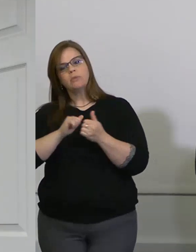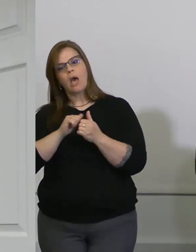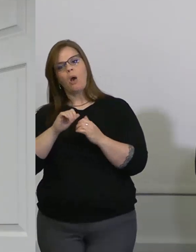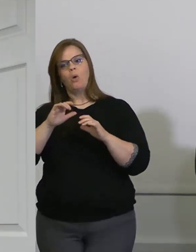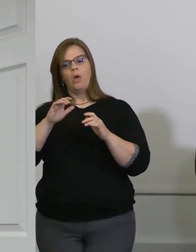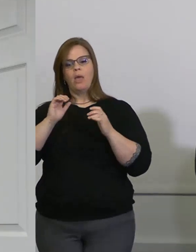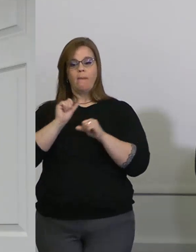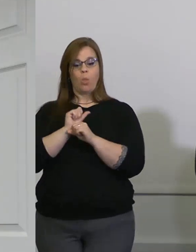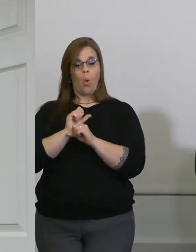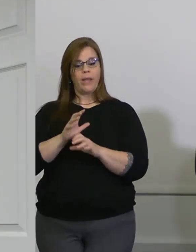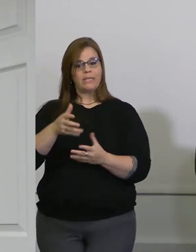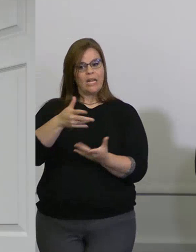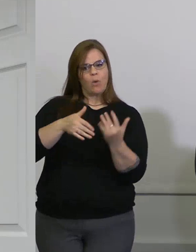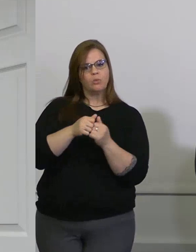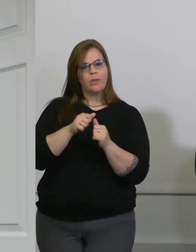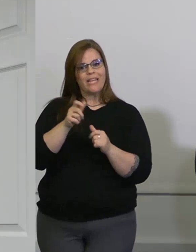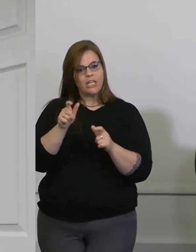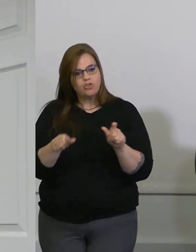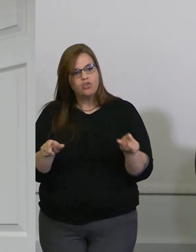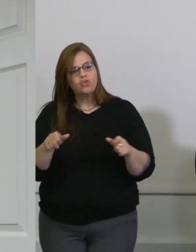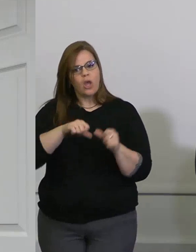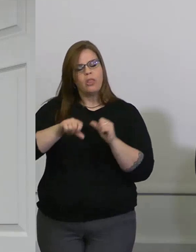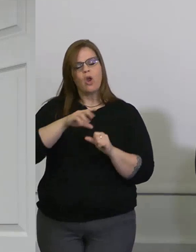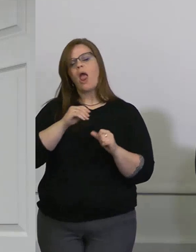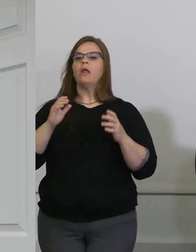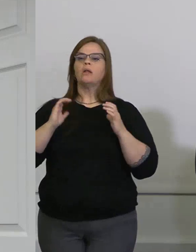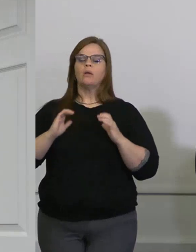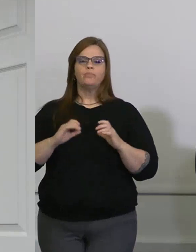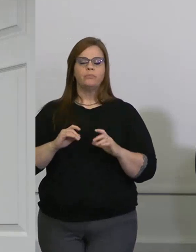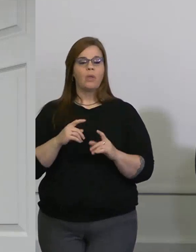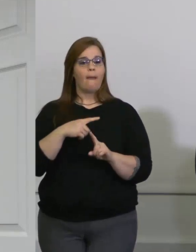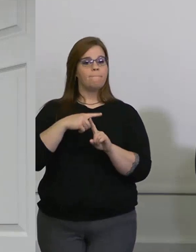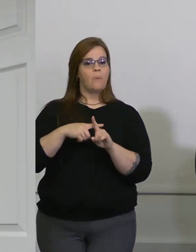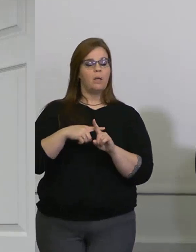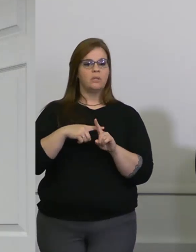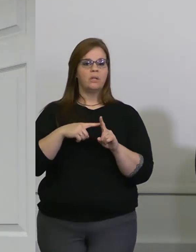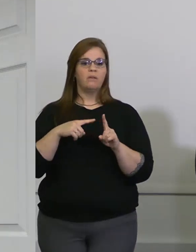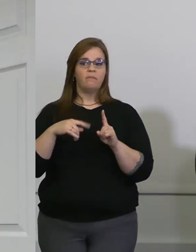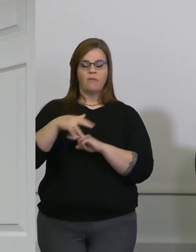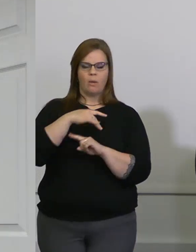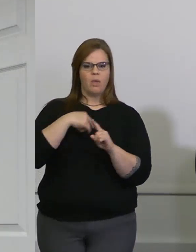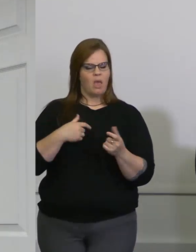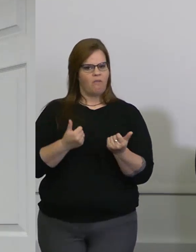and with the wider community. A positive culture can foster collaboration, innovation and a